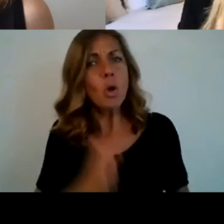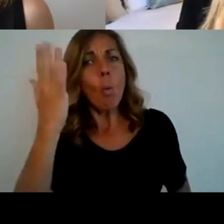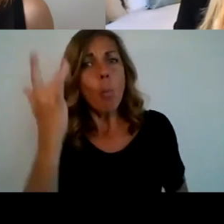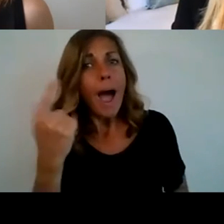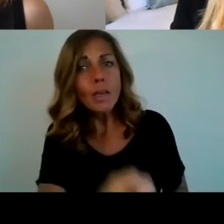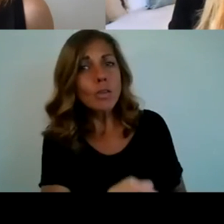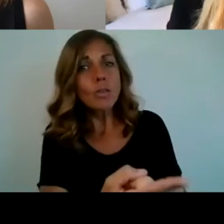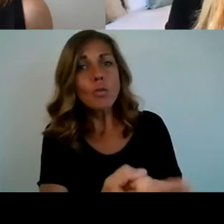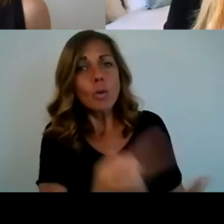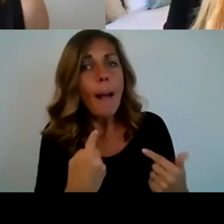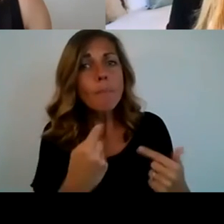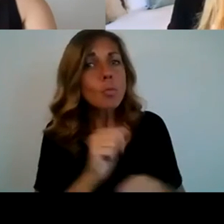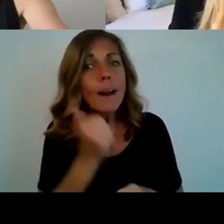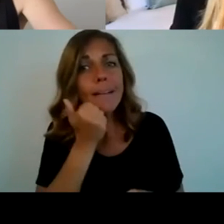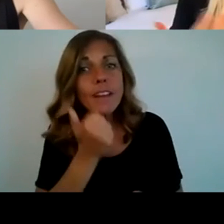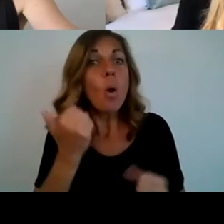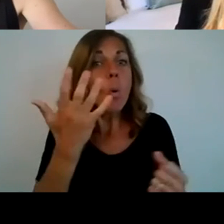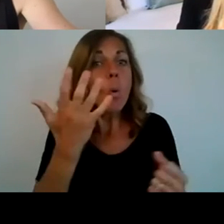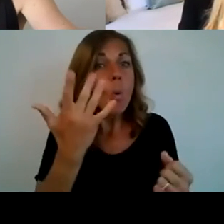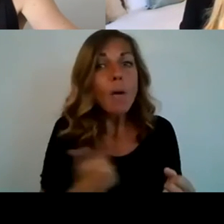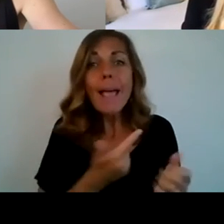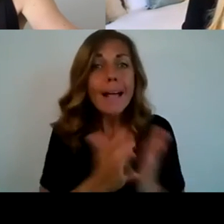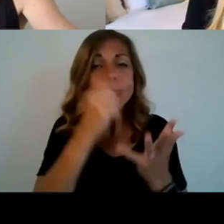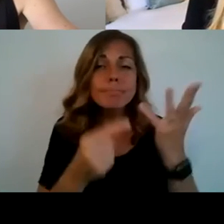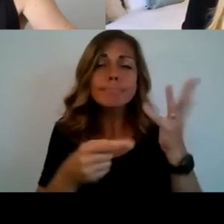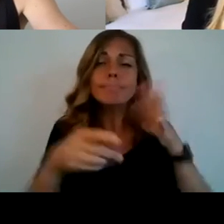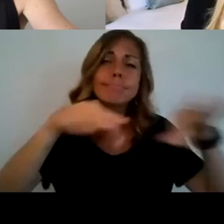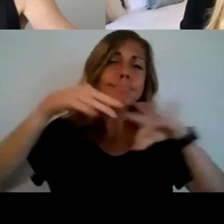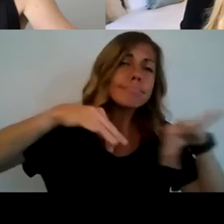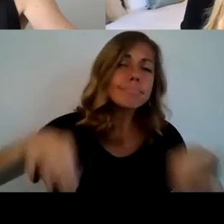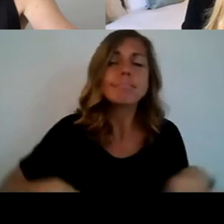you to do this. And it's been really fun, honestly, to watch the way some of our companies